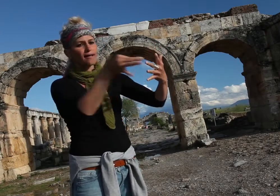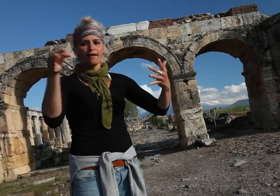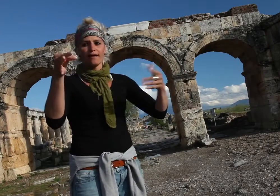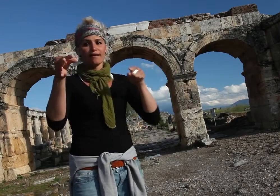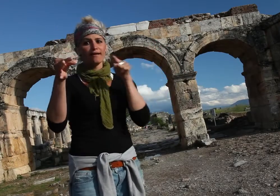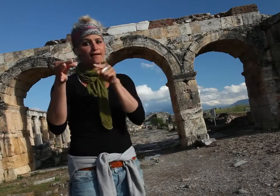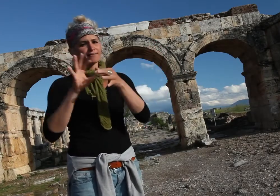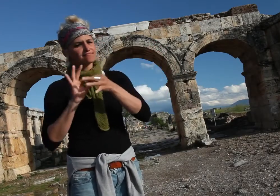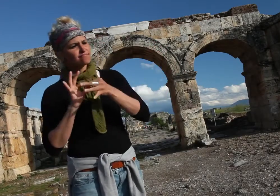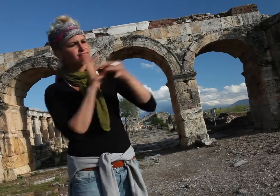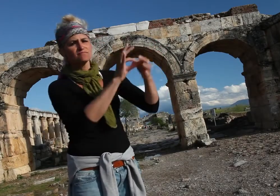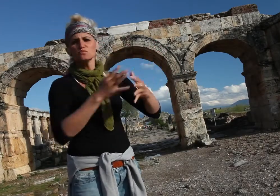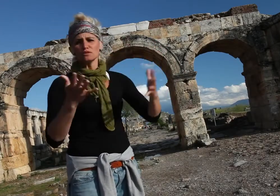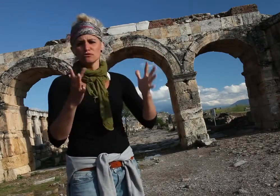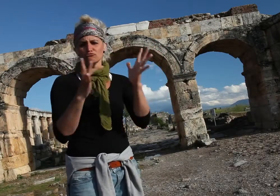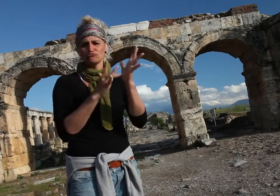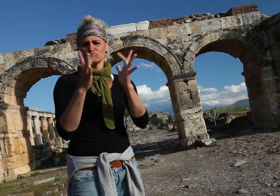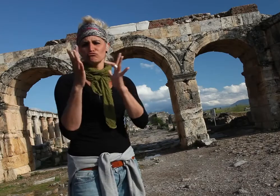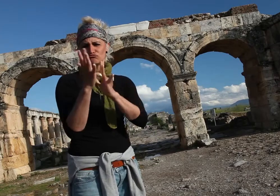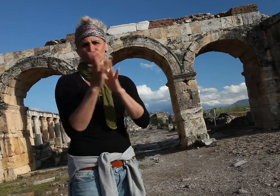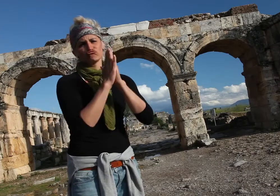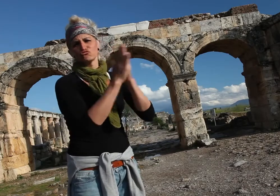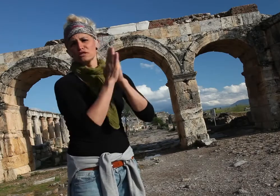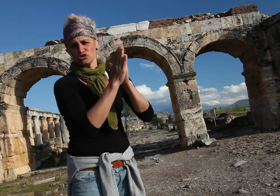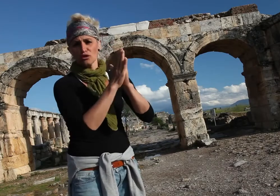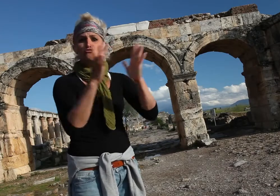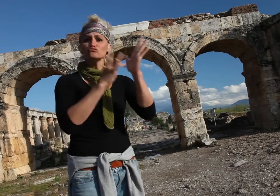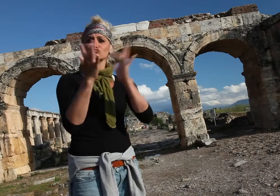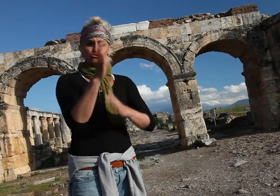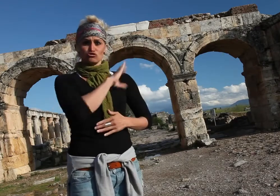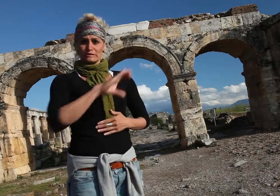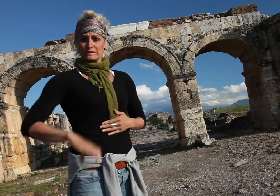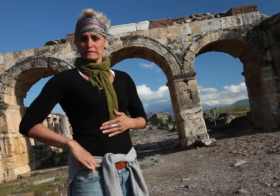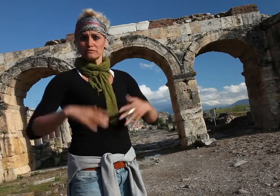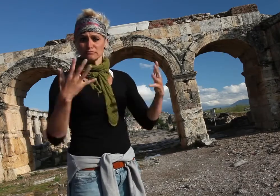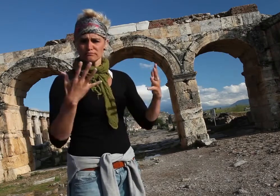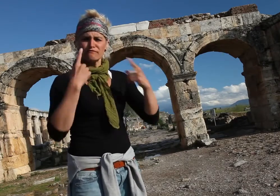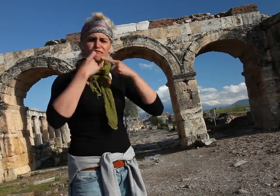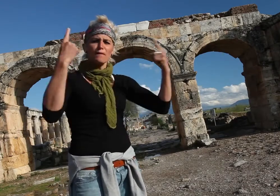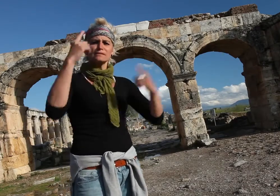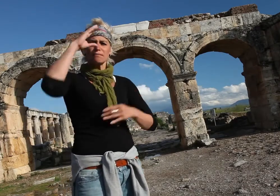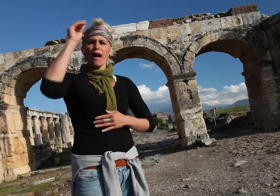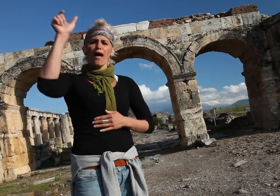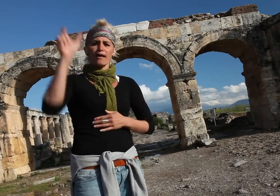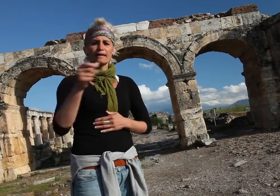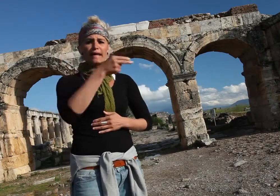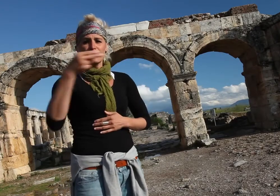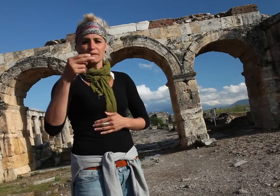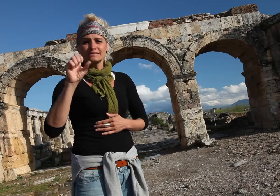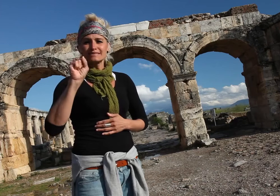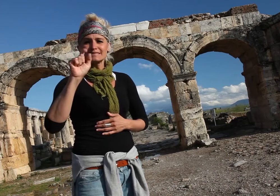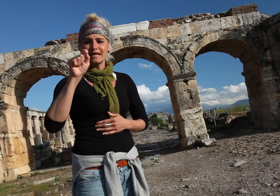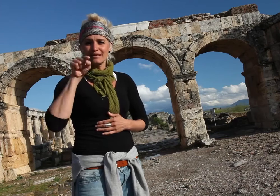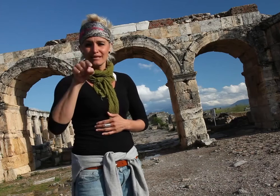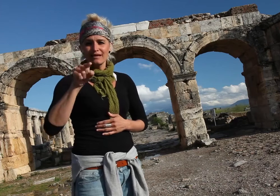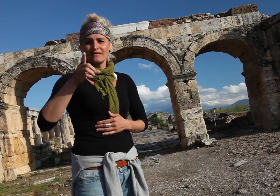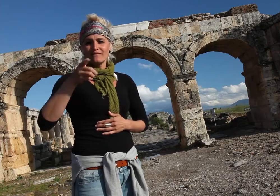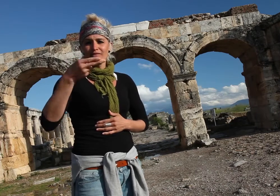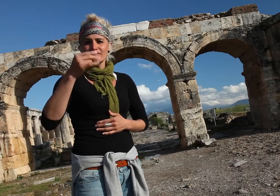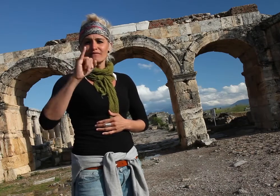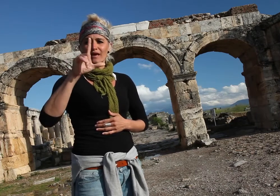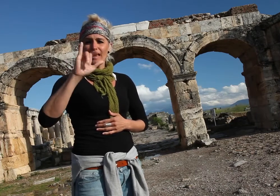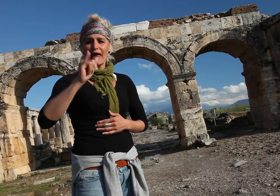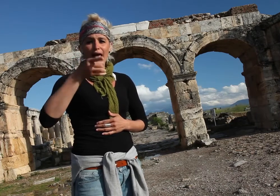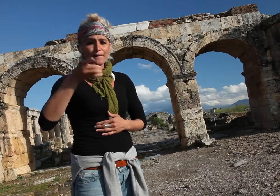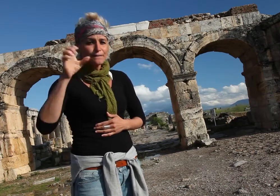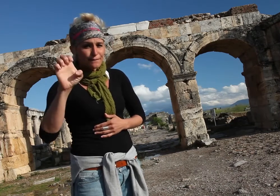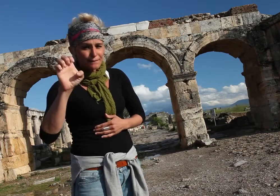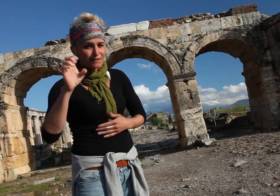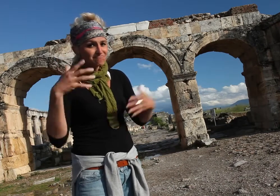I will pick one history that includes Christians, a famous Christian man named St. Philippe.